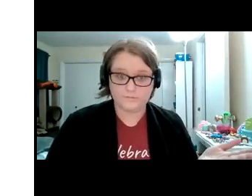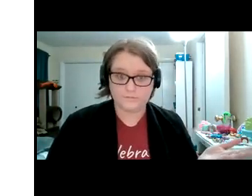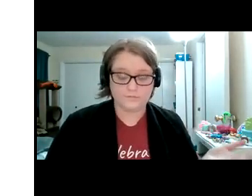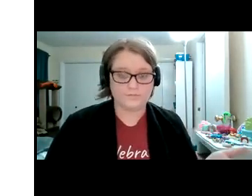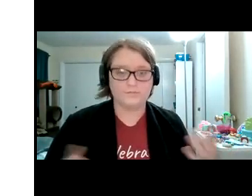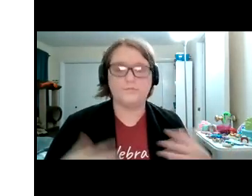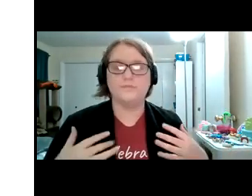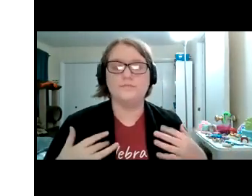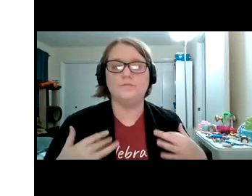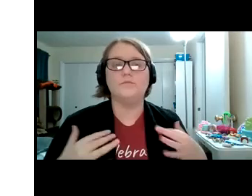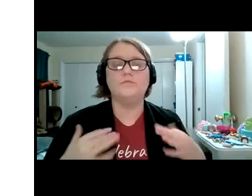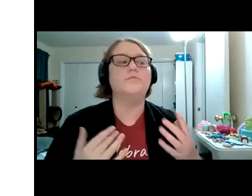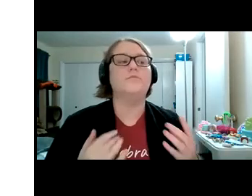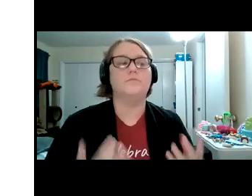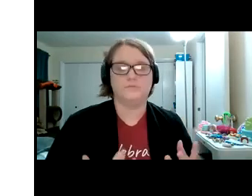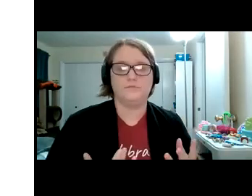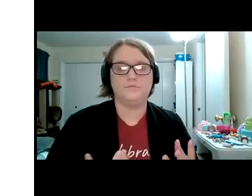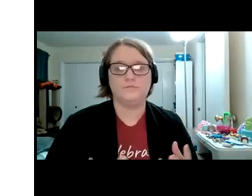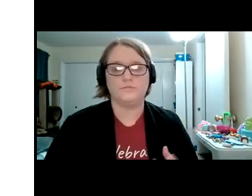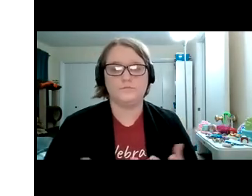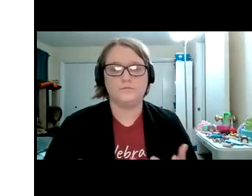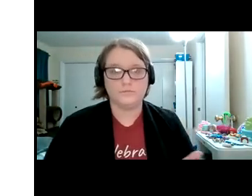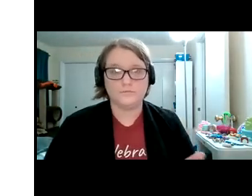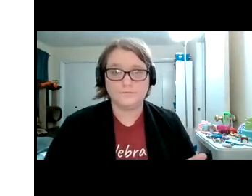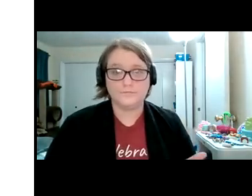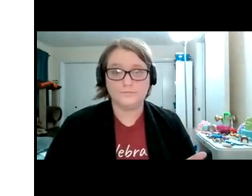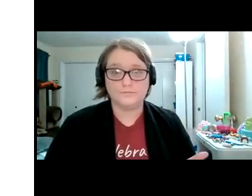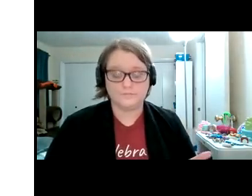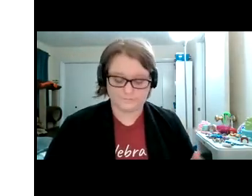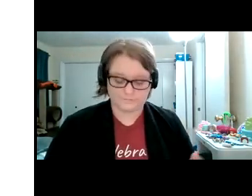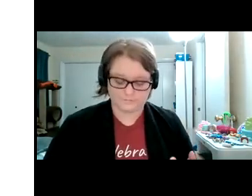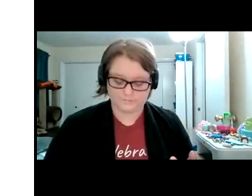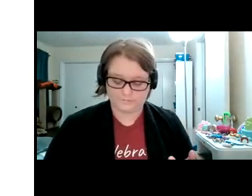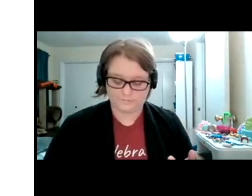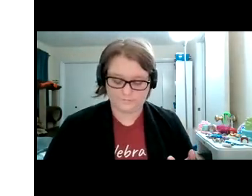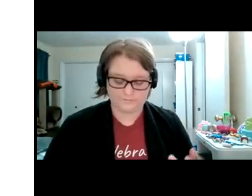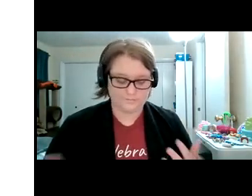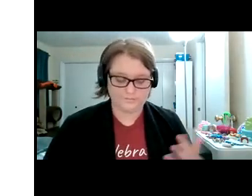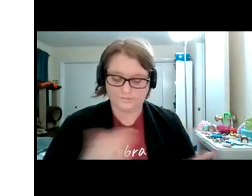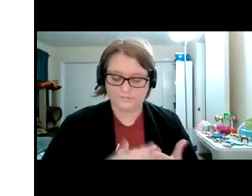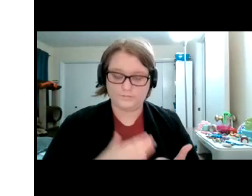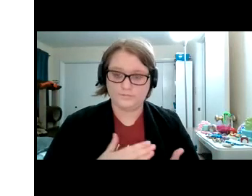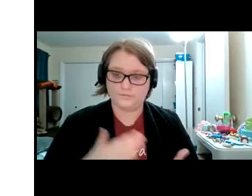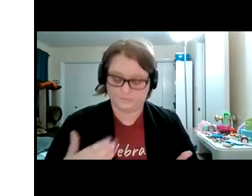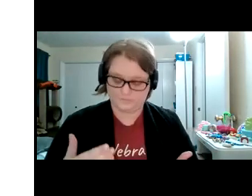the intersections of the communities they live in. People don't always experience life the same way.